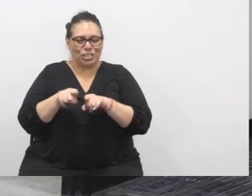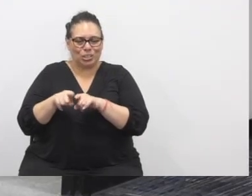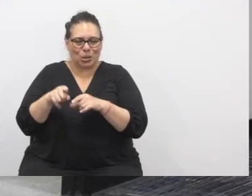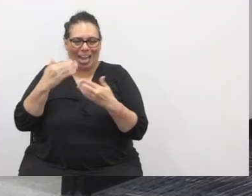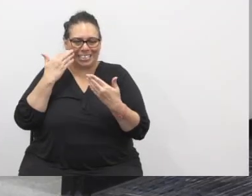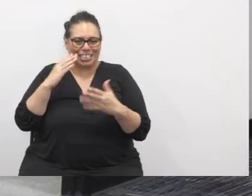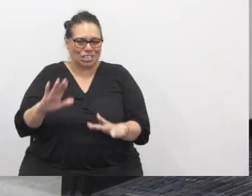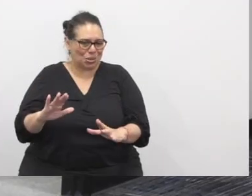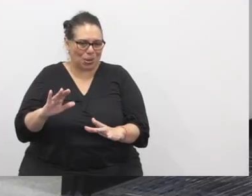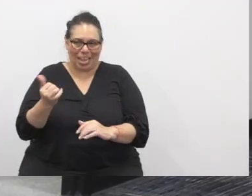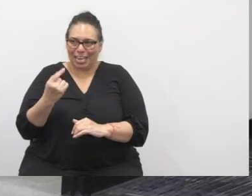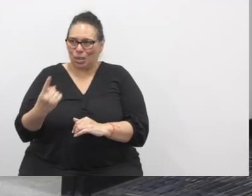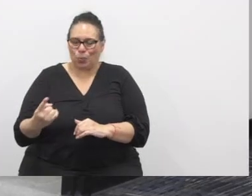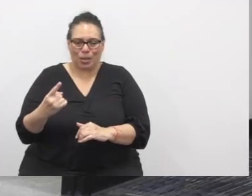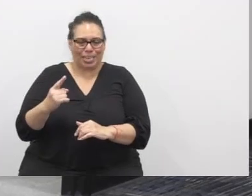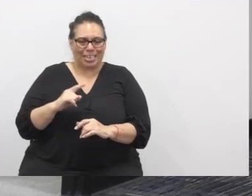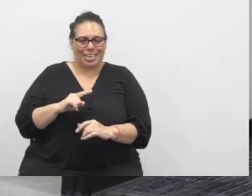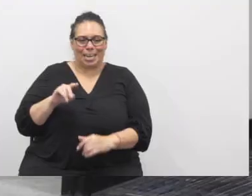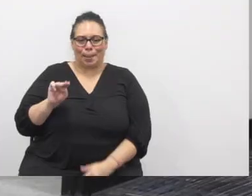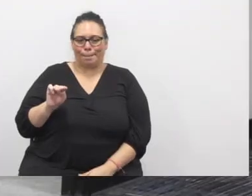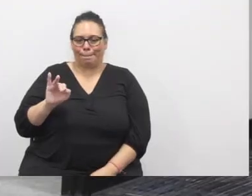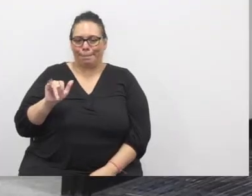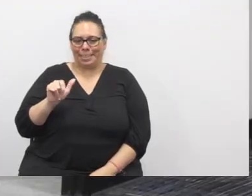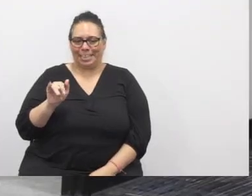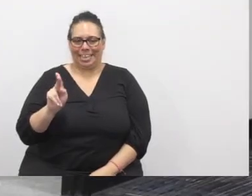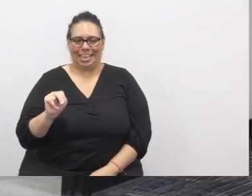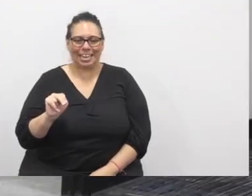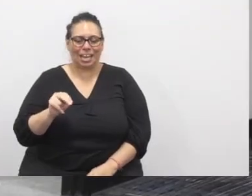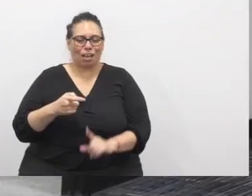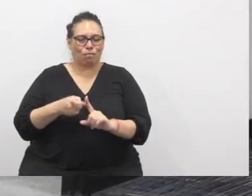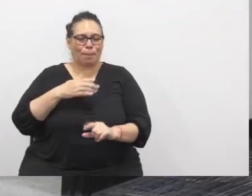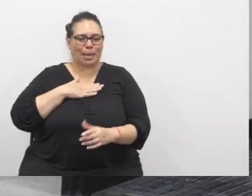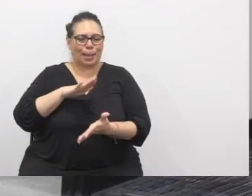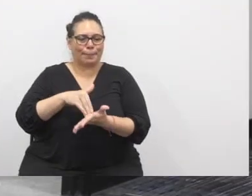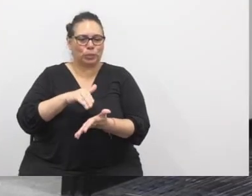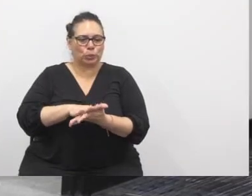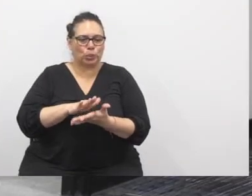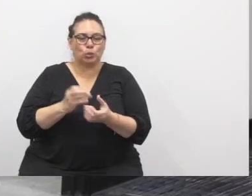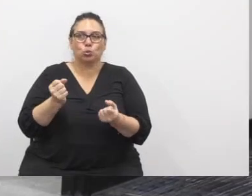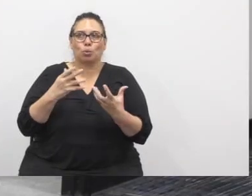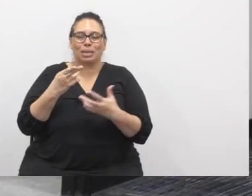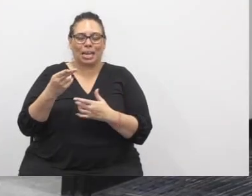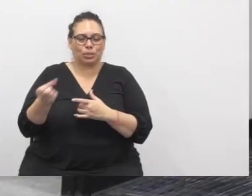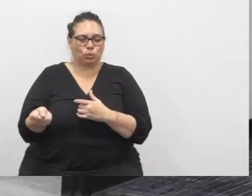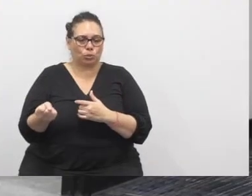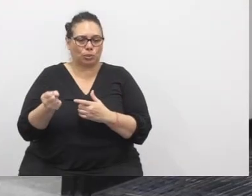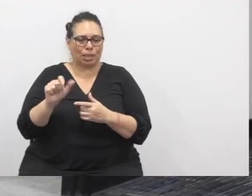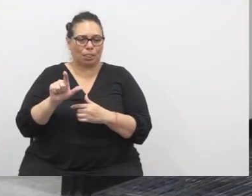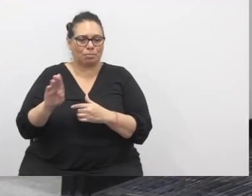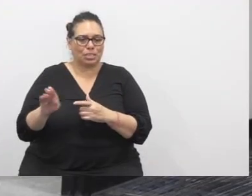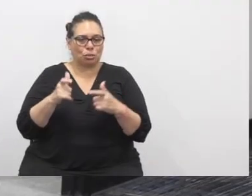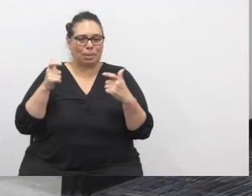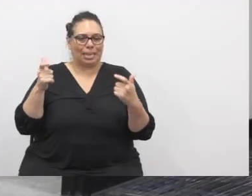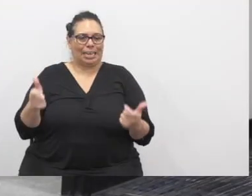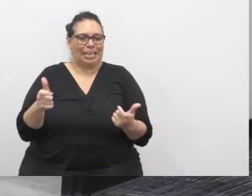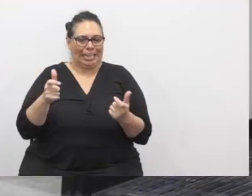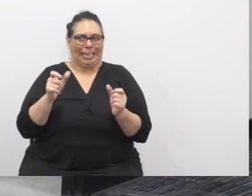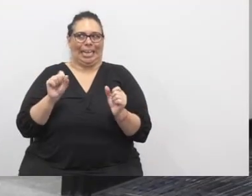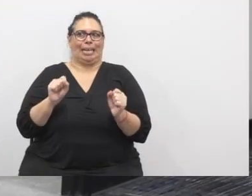who was going to Millikan from my middle school. And so many of the high schools in Long Beach are so big that it can be really overwhelming